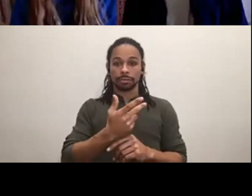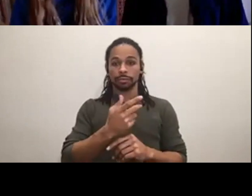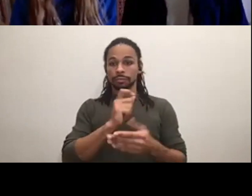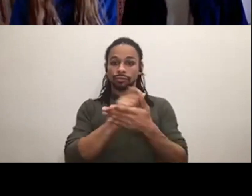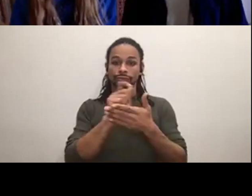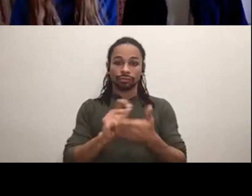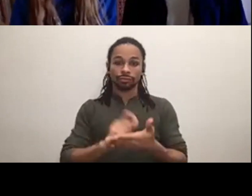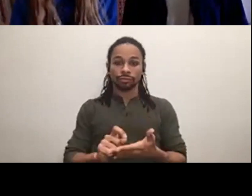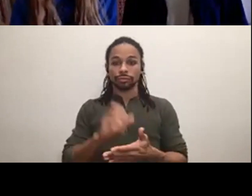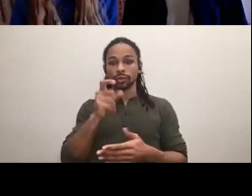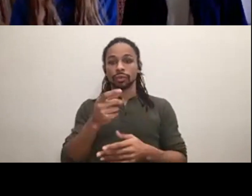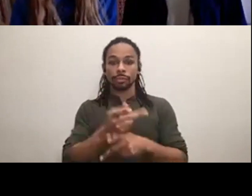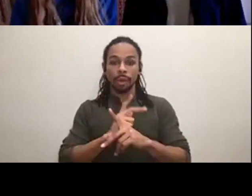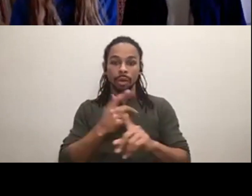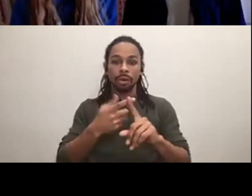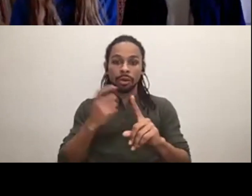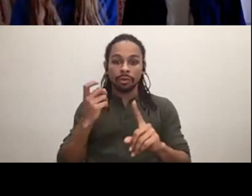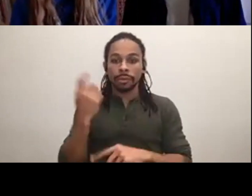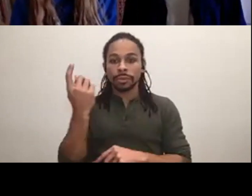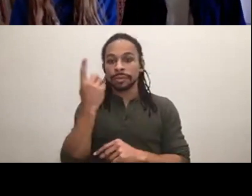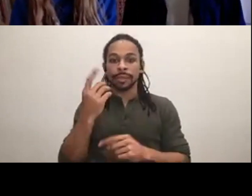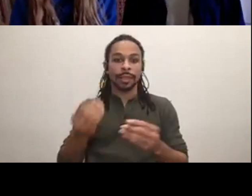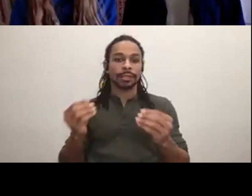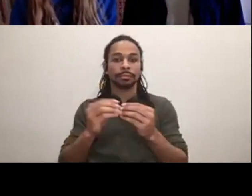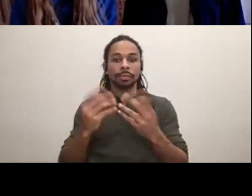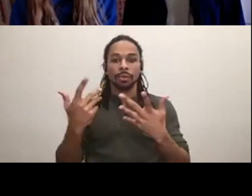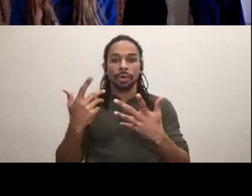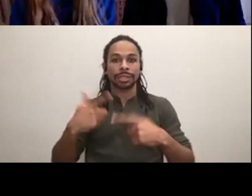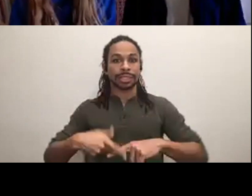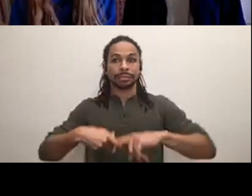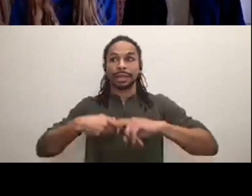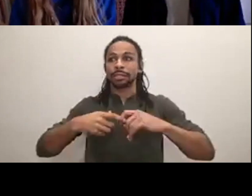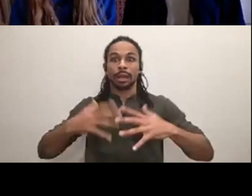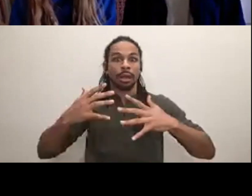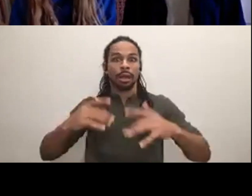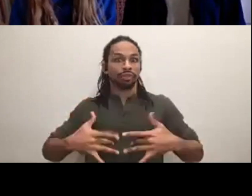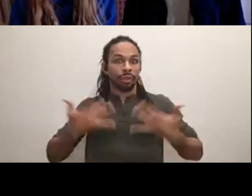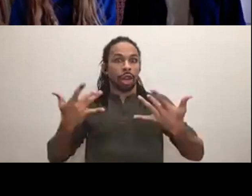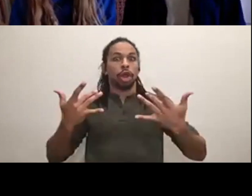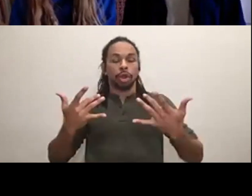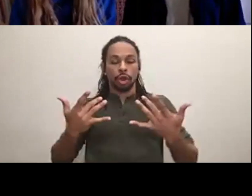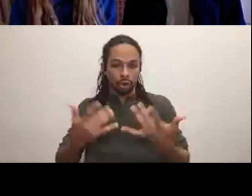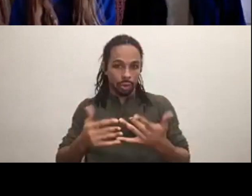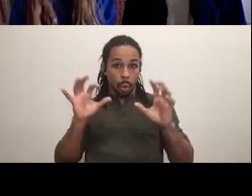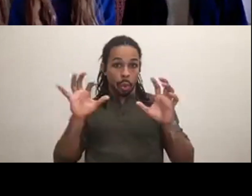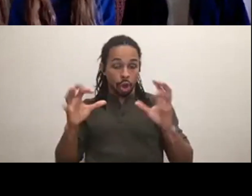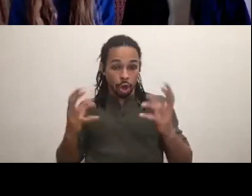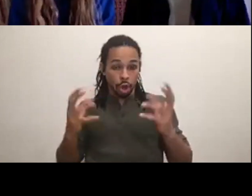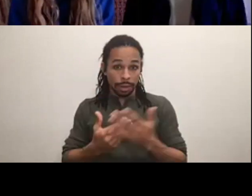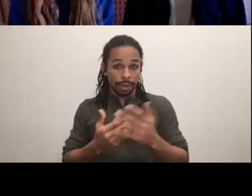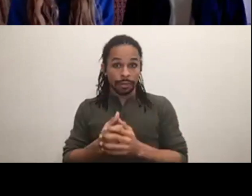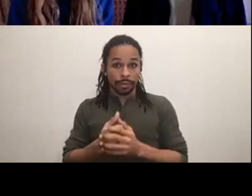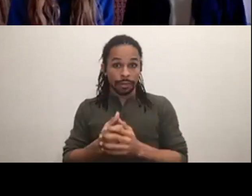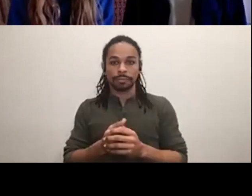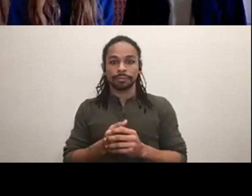hello everyone. I am a picture on a Zoom screen. I'm a white nonbinary person with curly hair,